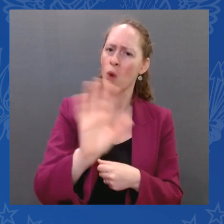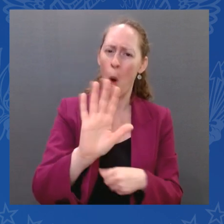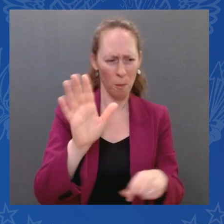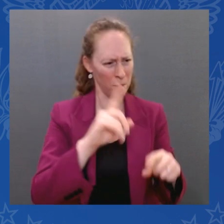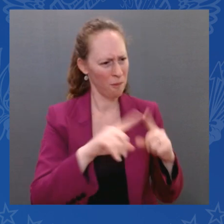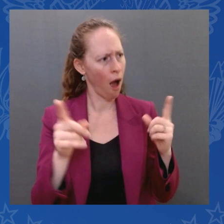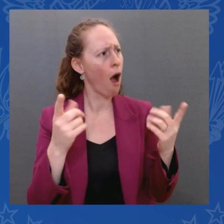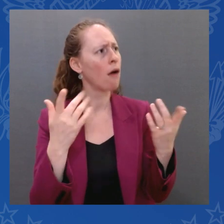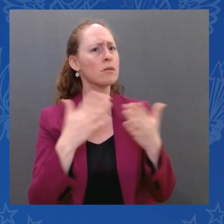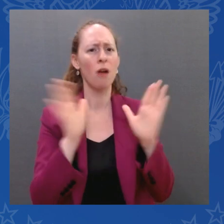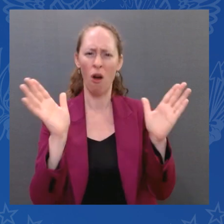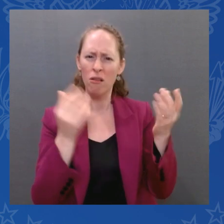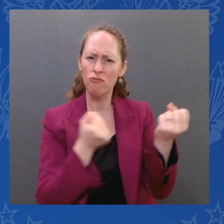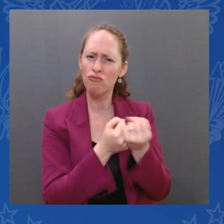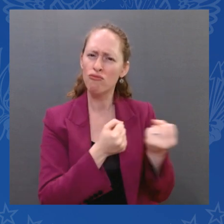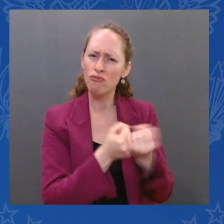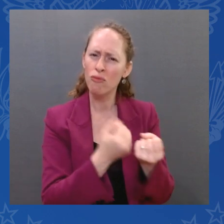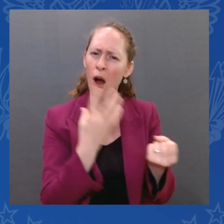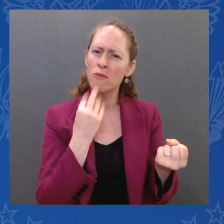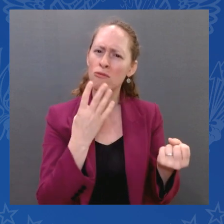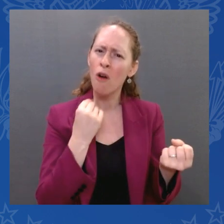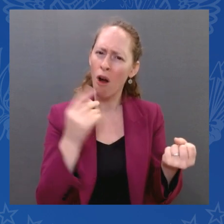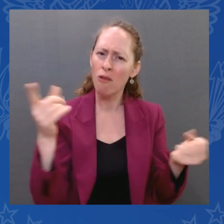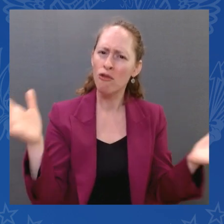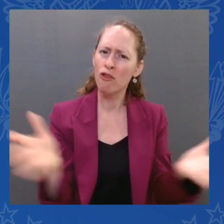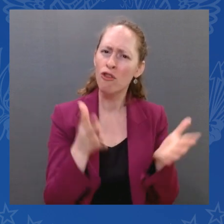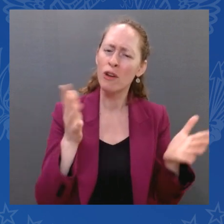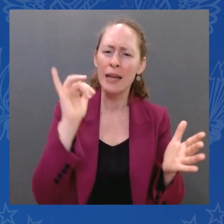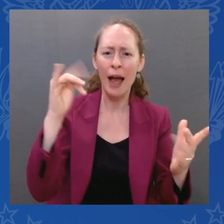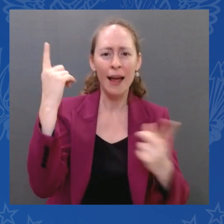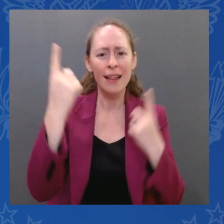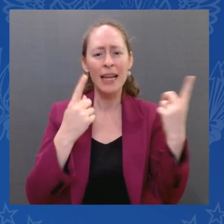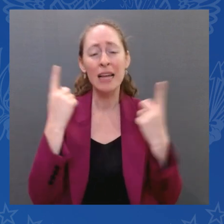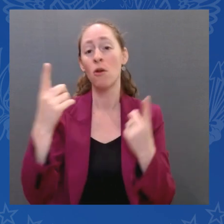You have not been here for a few years. So in the next couple of days,